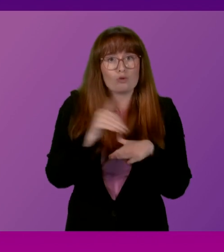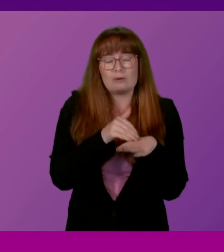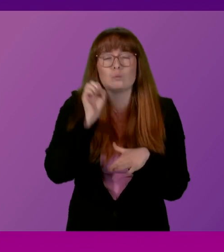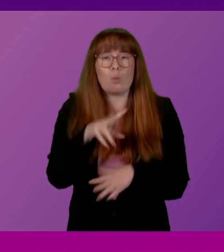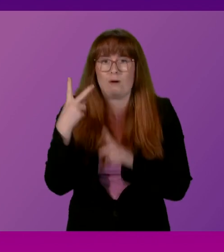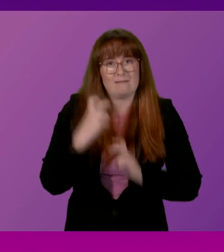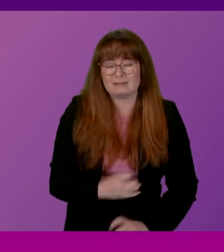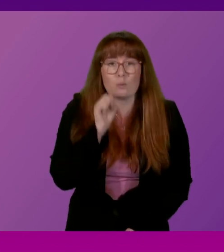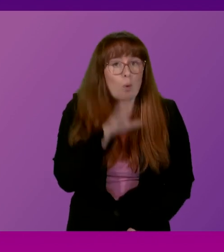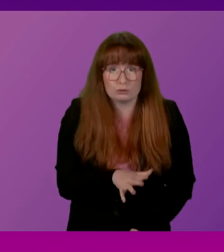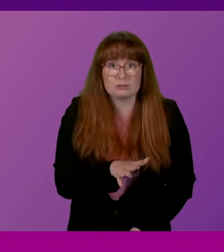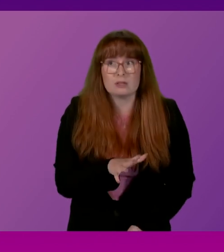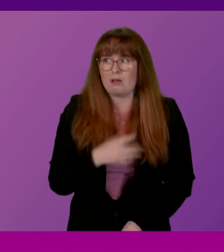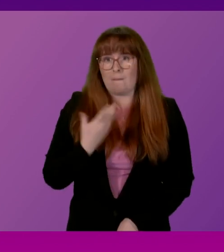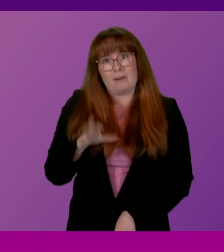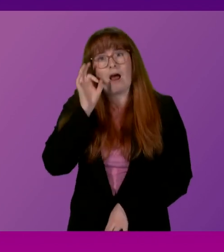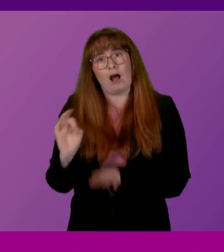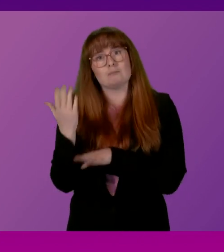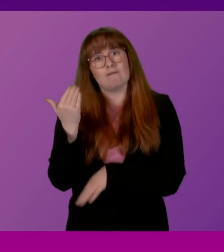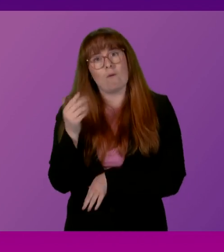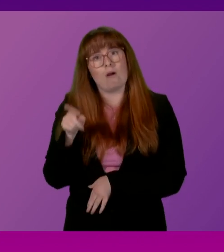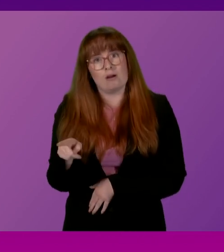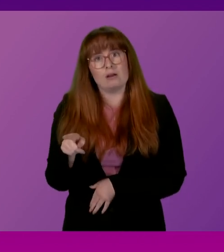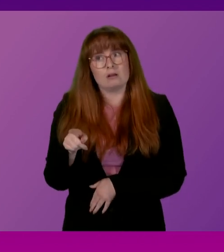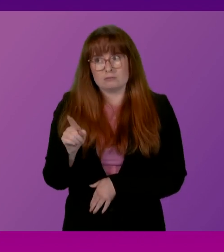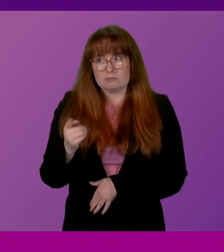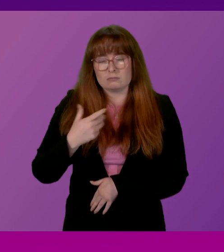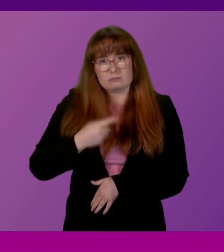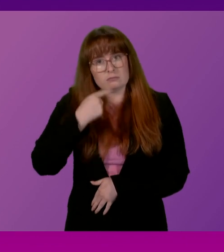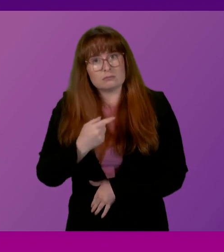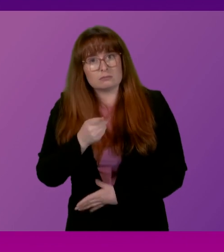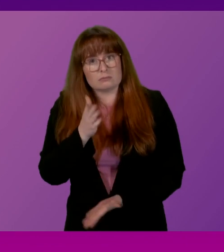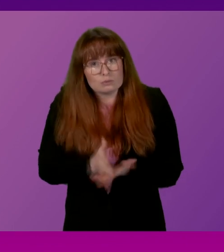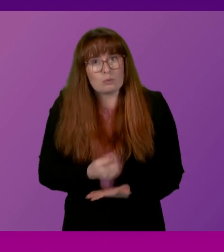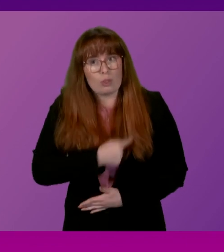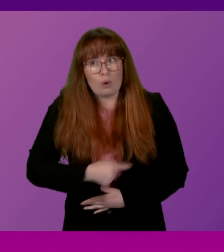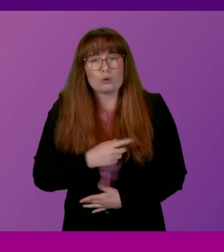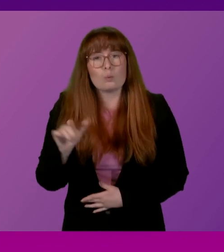I have previously asked the First Minister to come clean about which crimes will be overlooked,